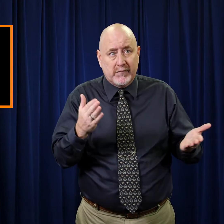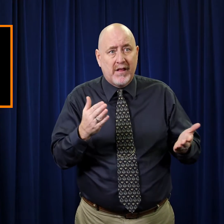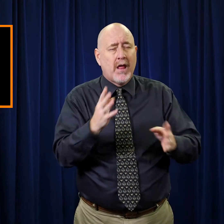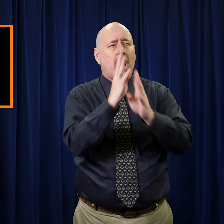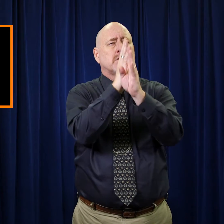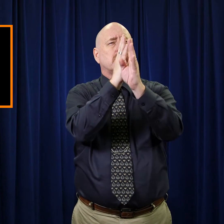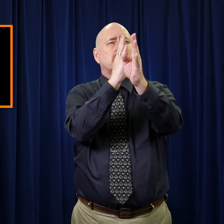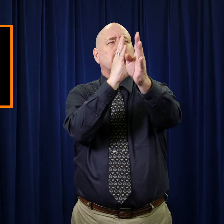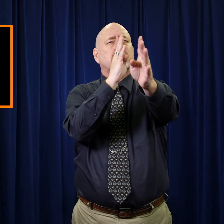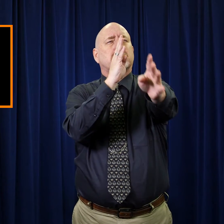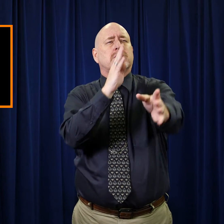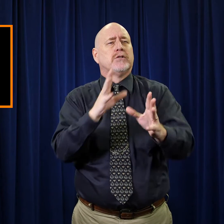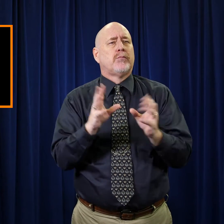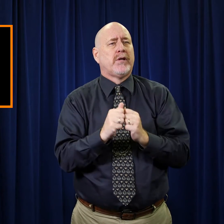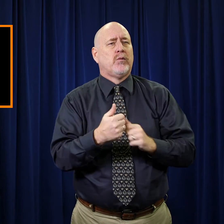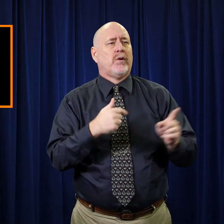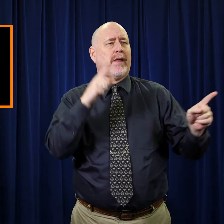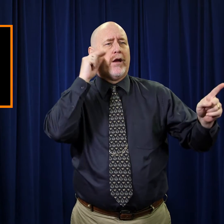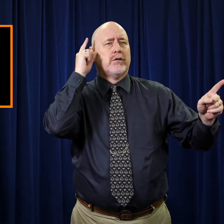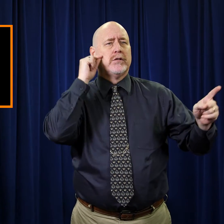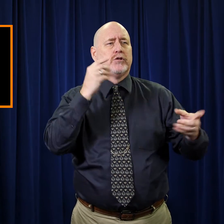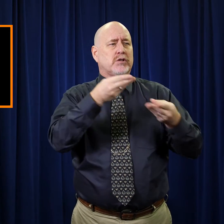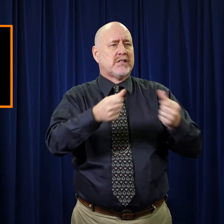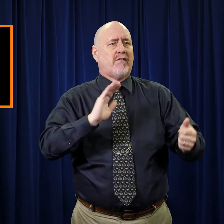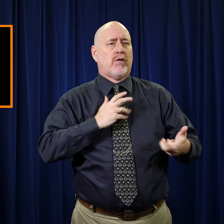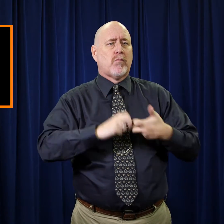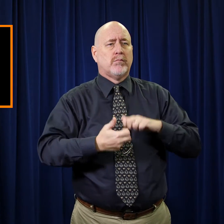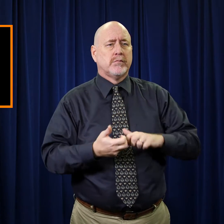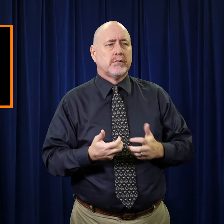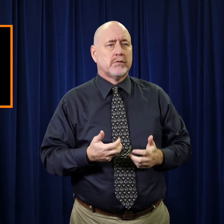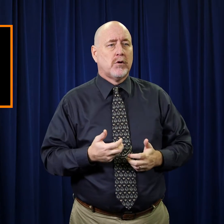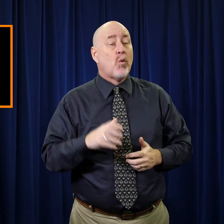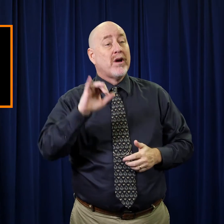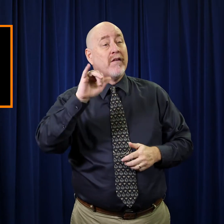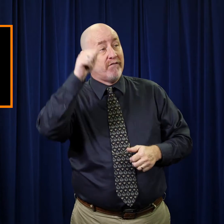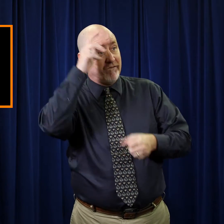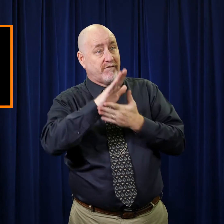lunch? They were lined up to talk to him to have him settle their issues.